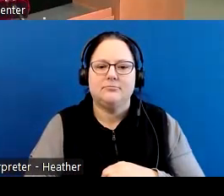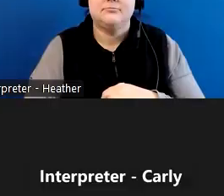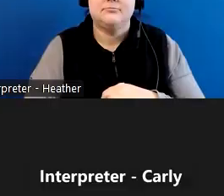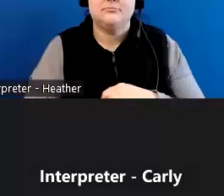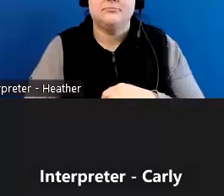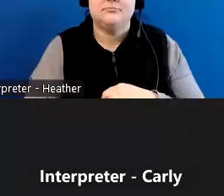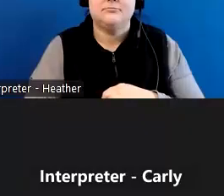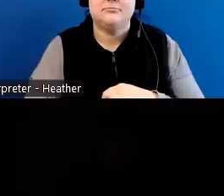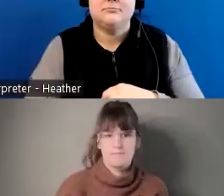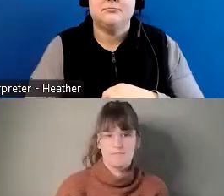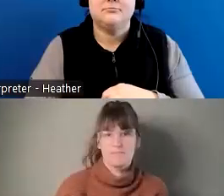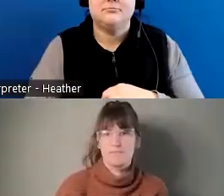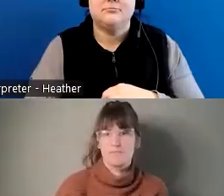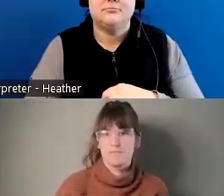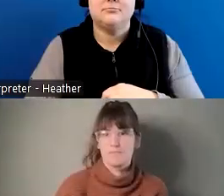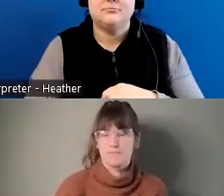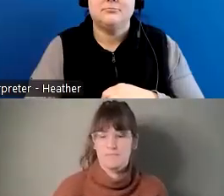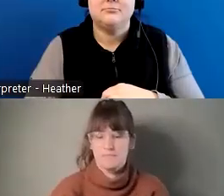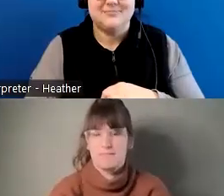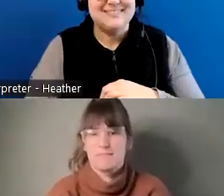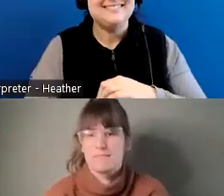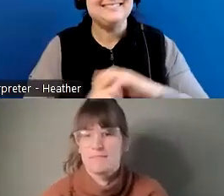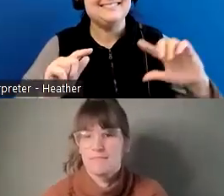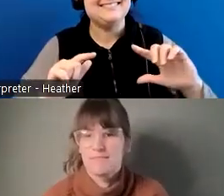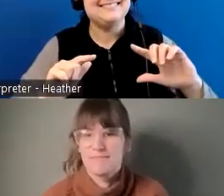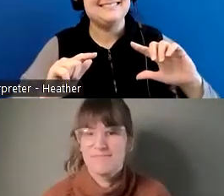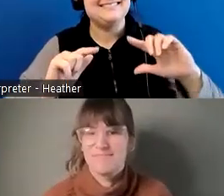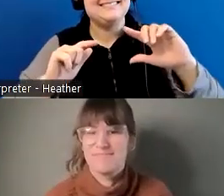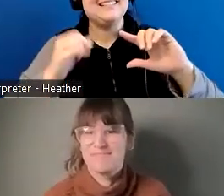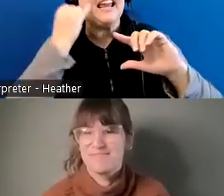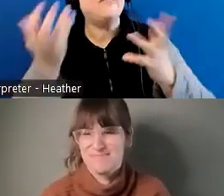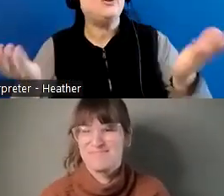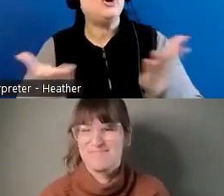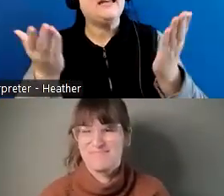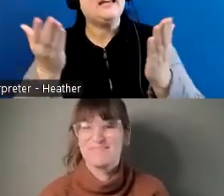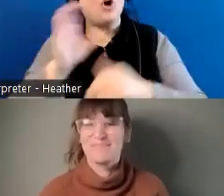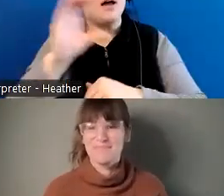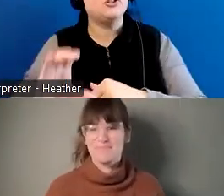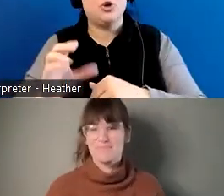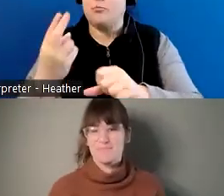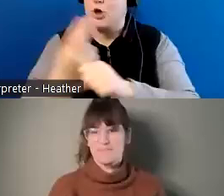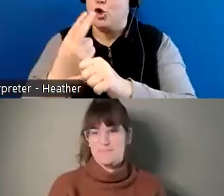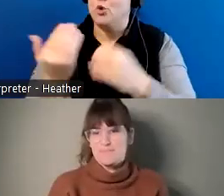So I I want to again invite anyone who's joining us on Zoom to use the Q&A and I'll be reading